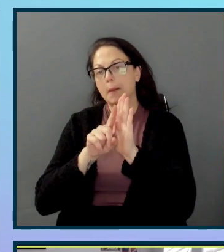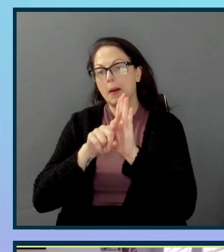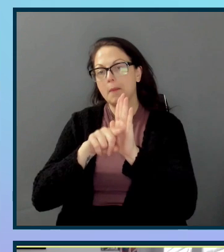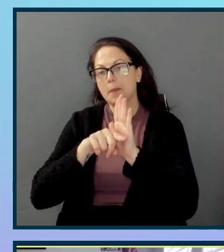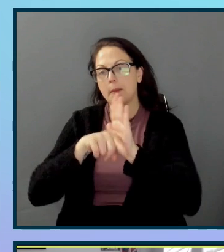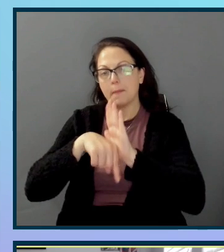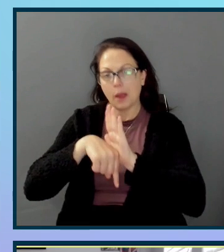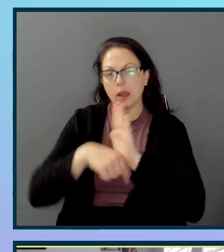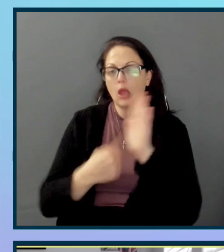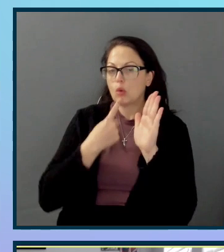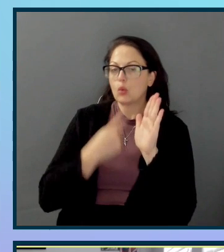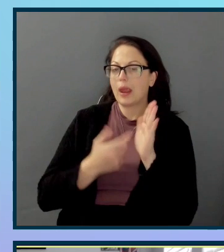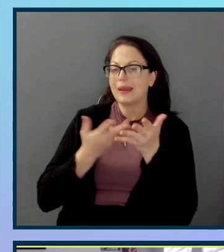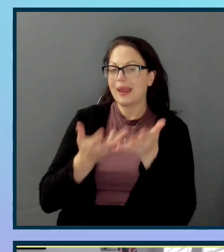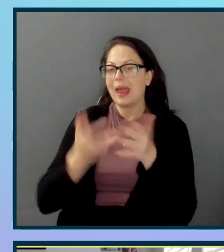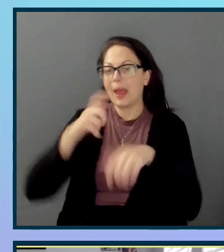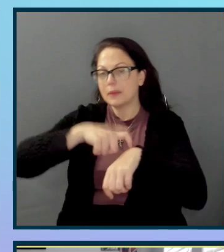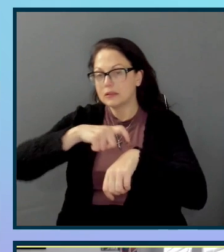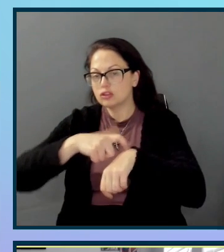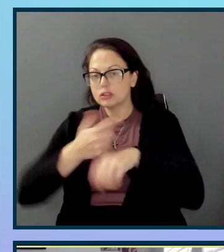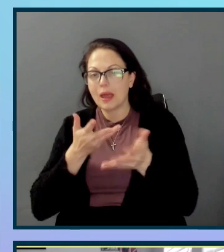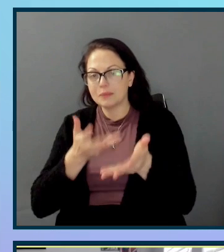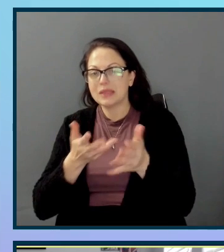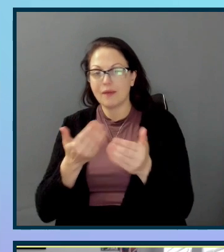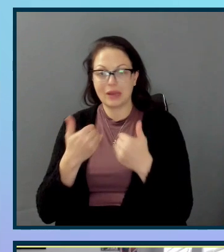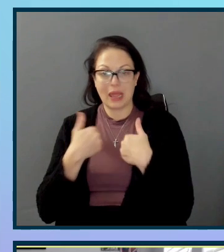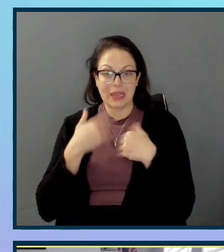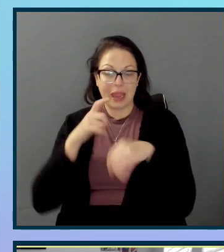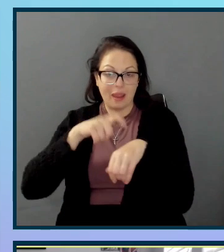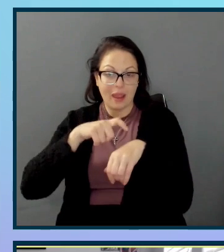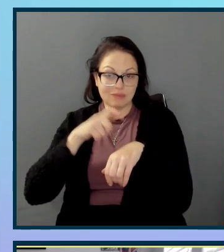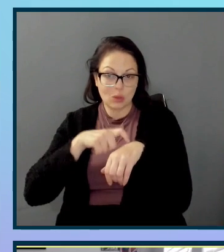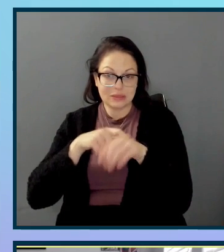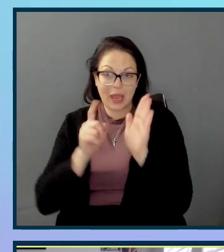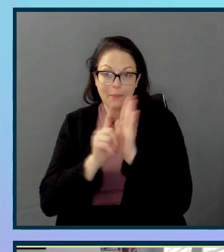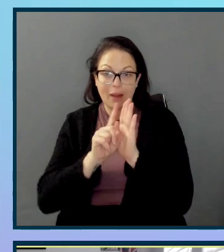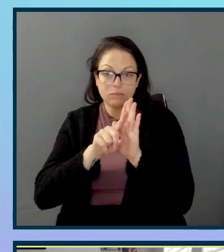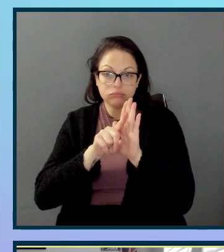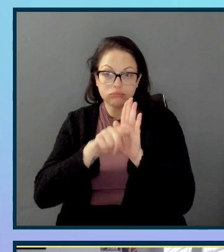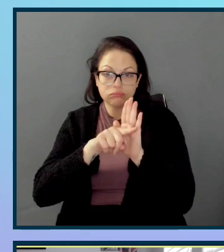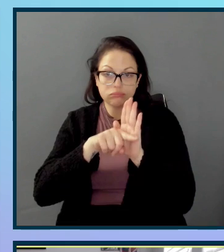And I'm showing it now on my screen, where I just have this little timer and I've dialed a little dial